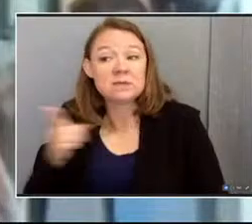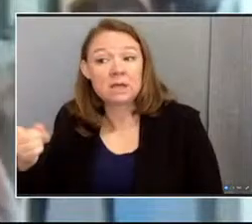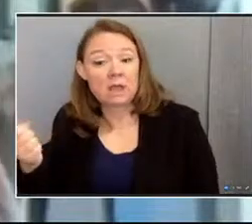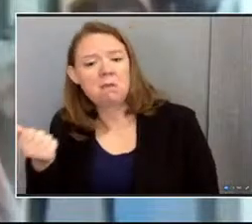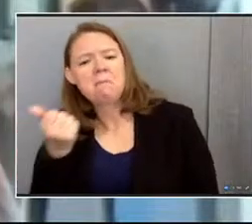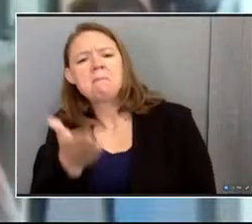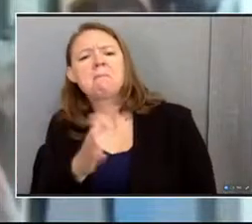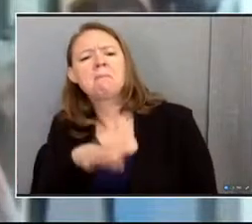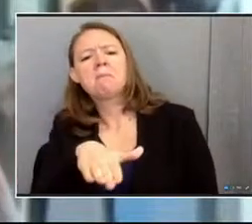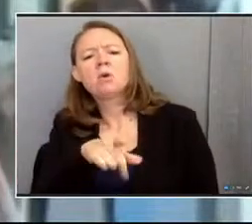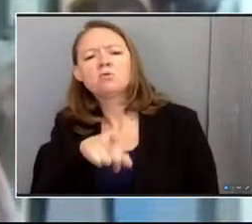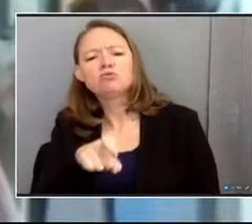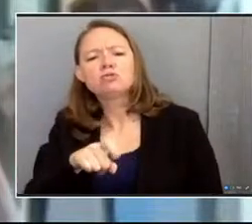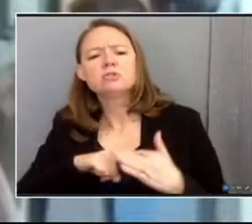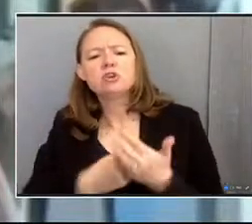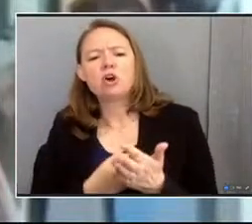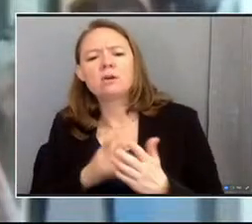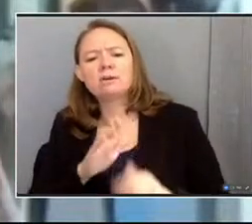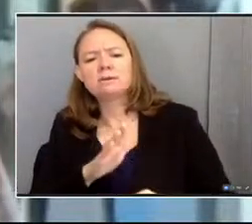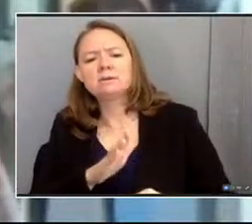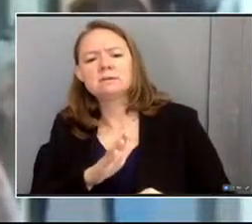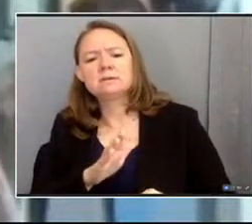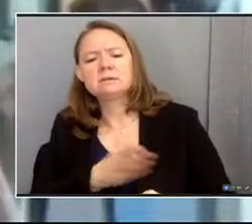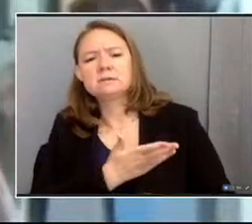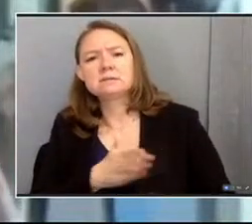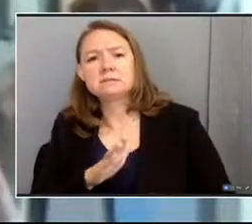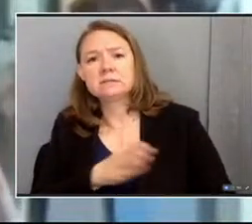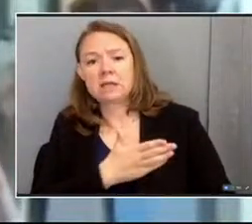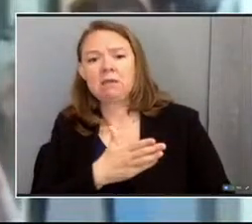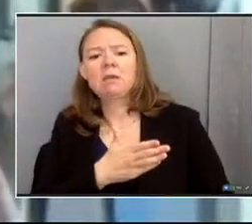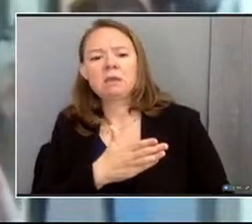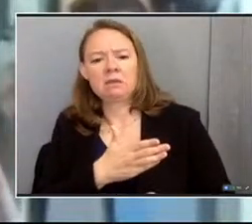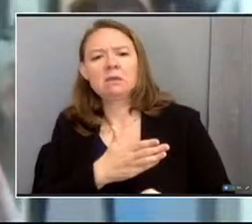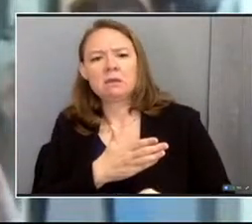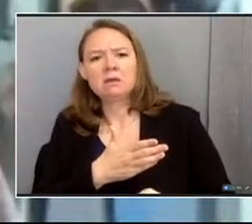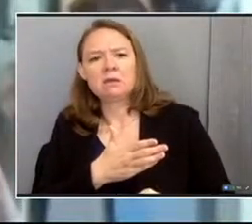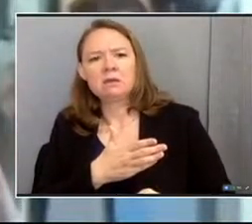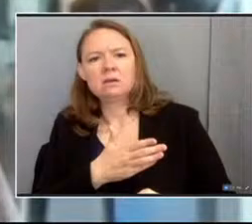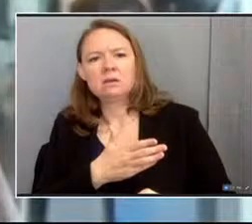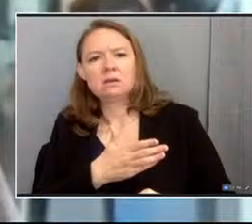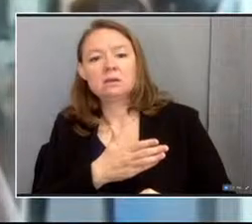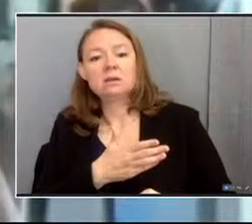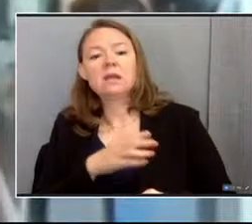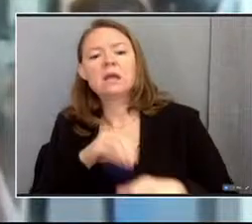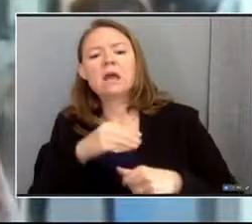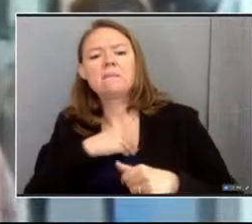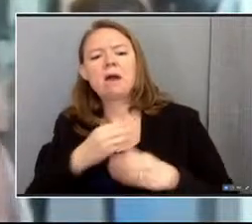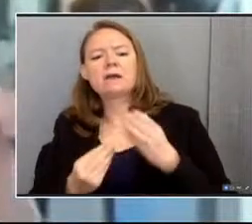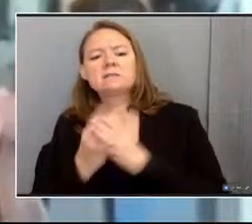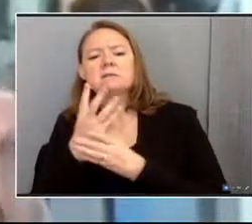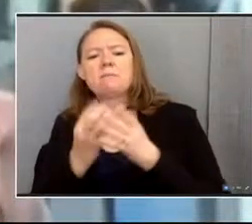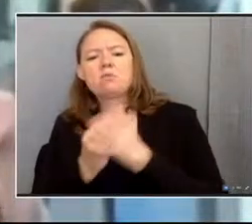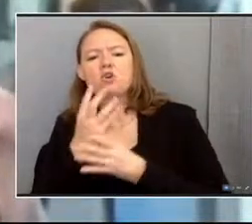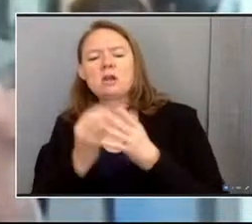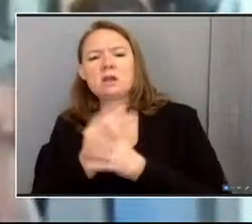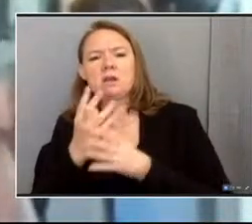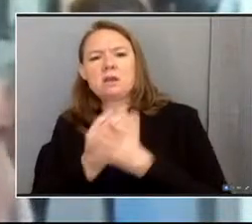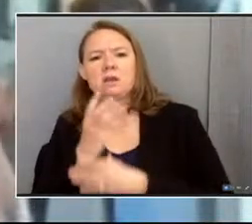singing on spring programming that he would have in concerting at the Union Baptist Church every